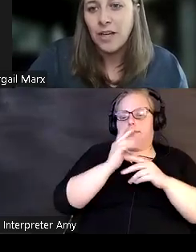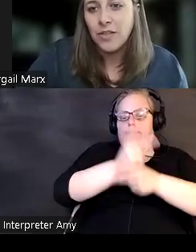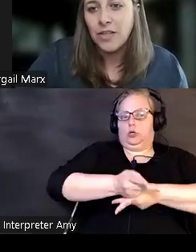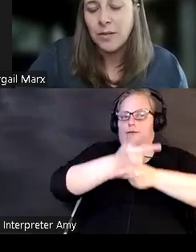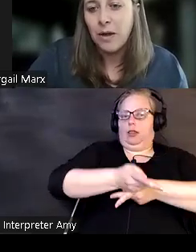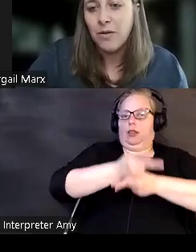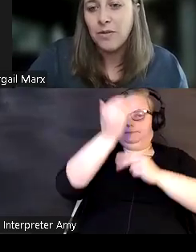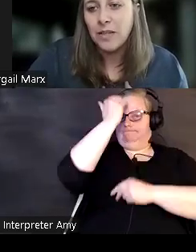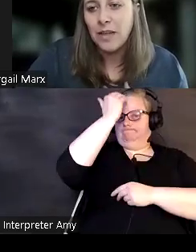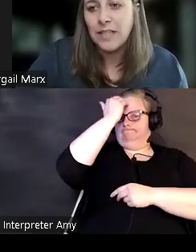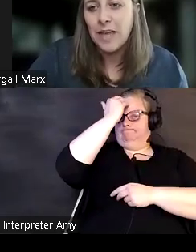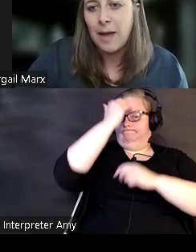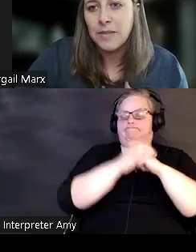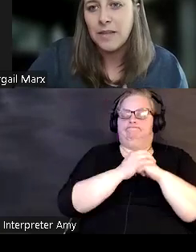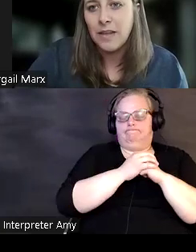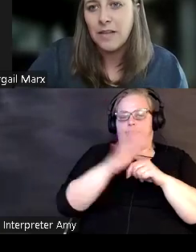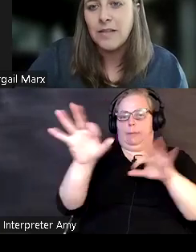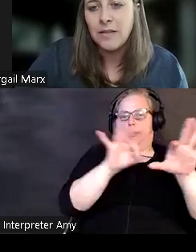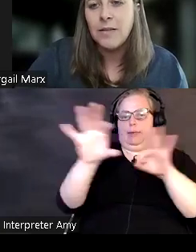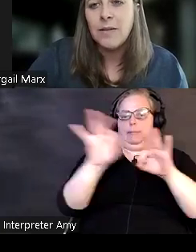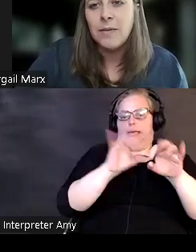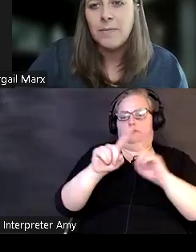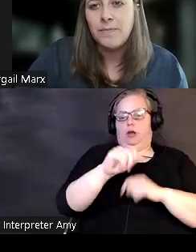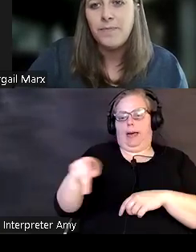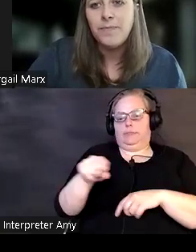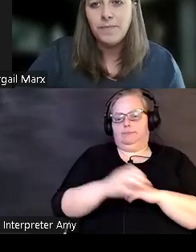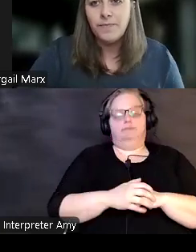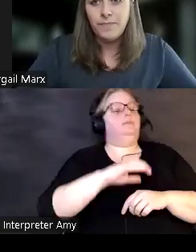conscientious about selecting apps and things. >> Jennifer: Just like we get device abandonment,